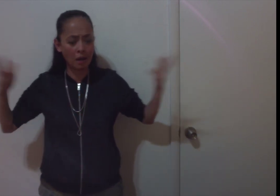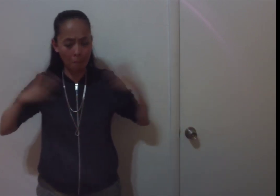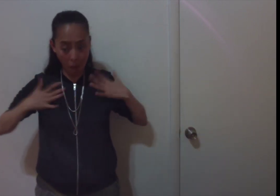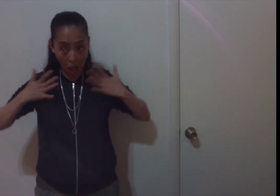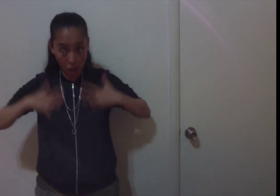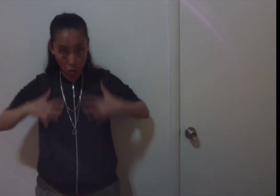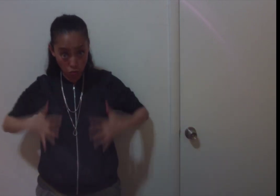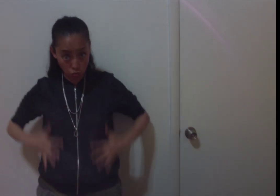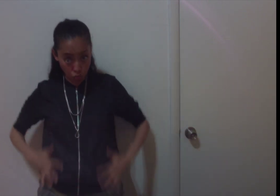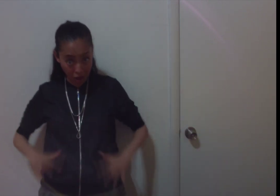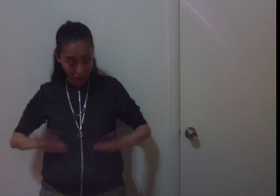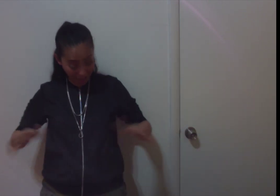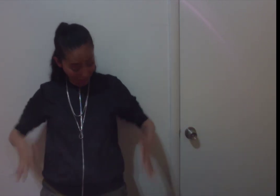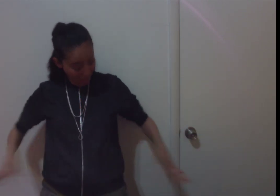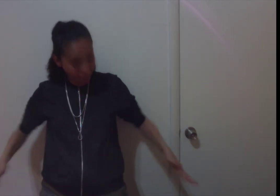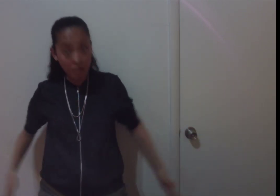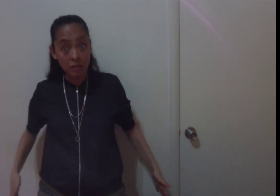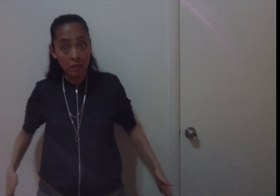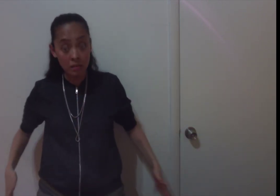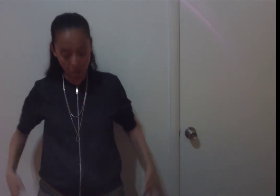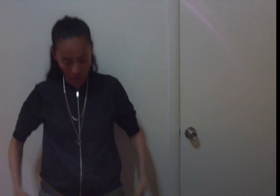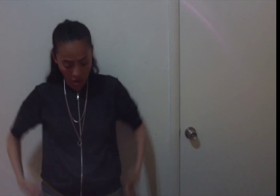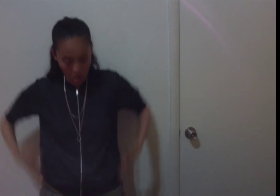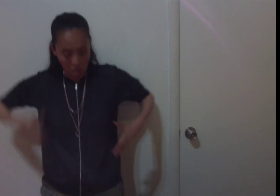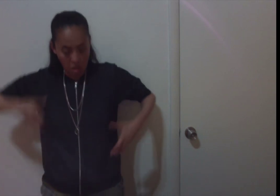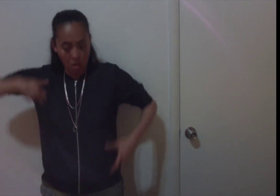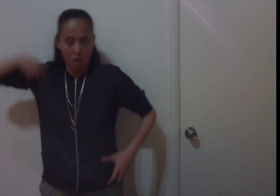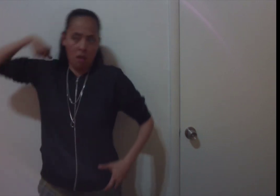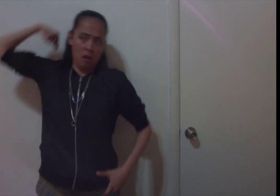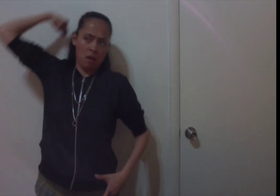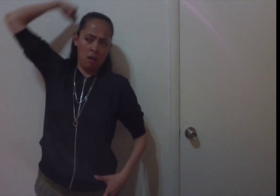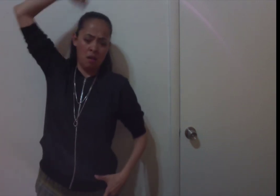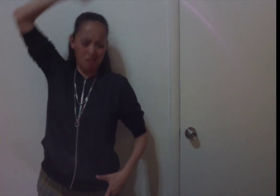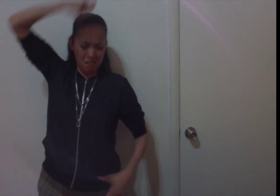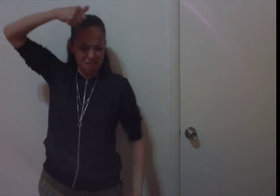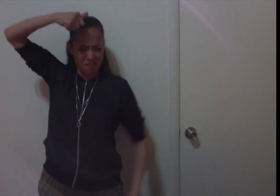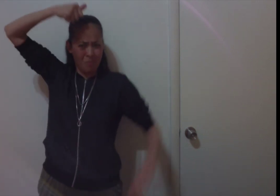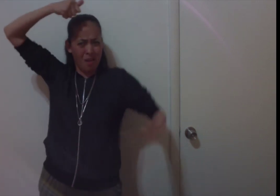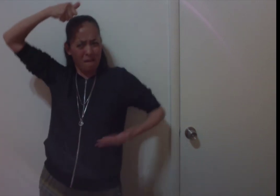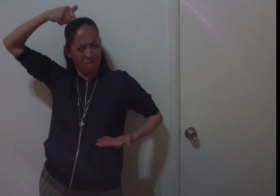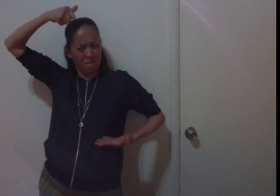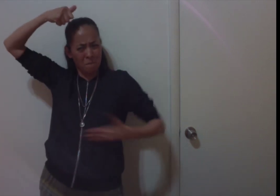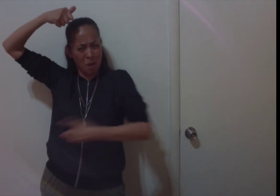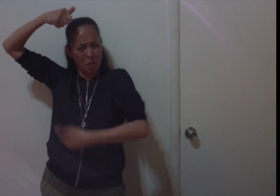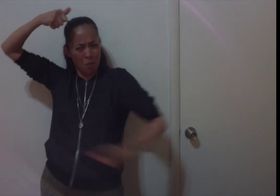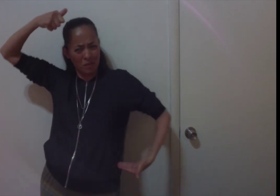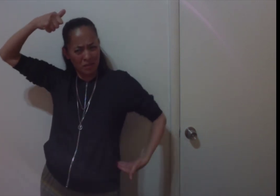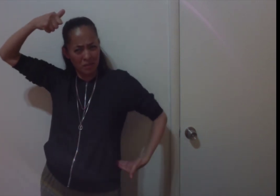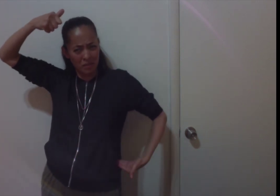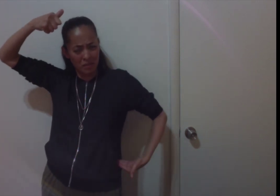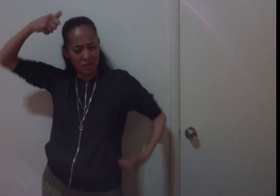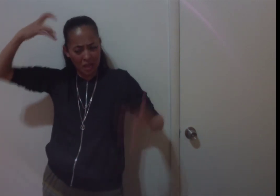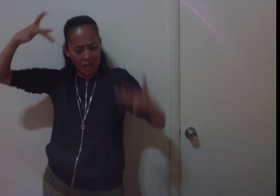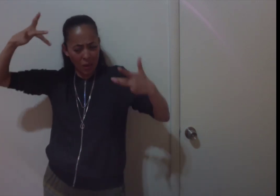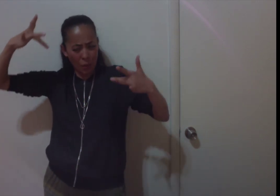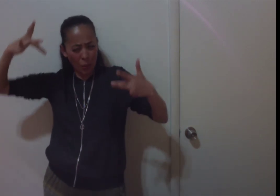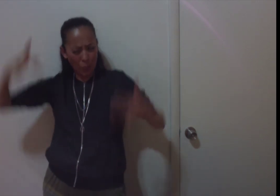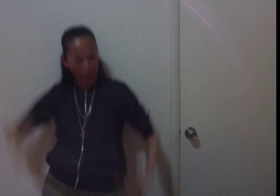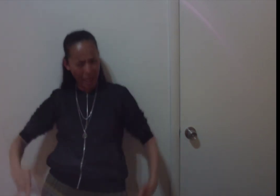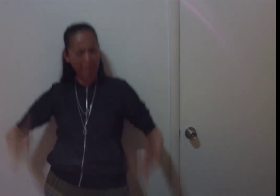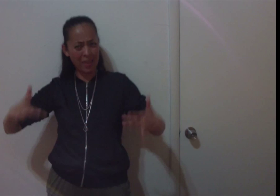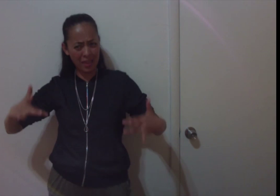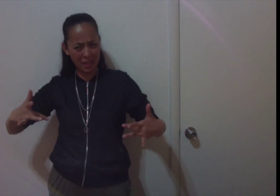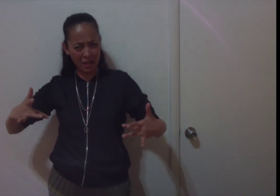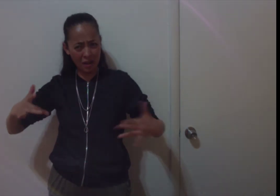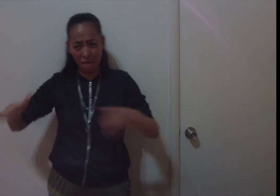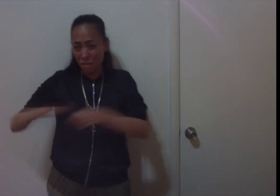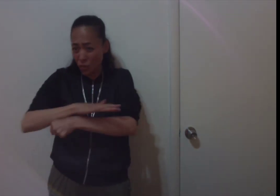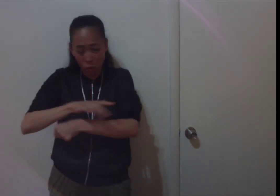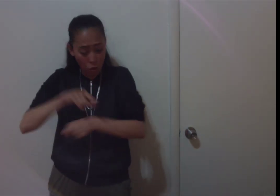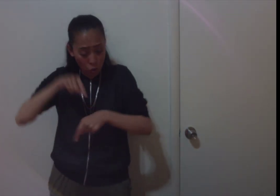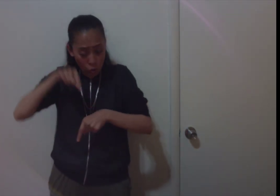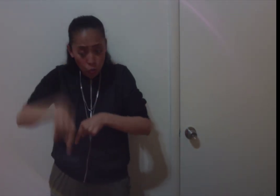dress pulled off over my shoulders and pulled up above my waist, that I was butt naked all the way down to